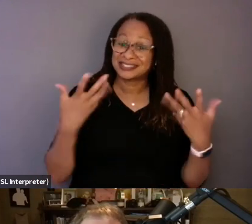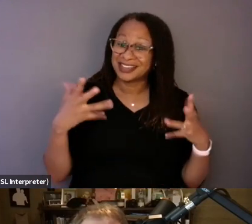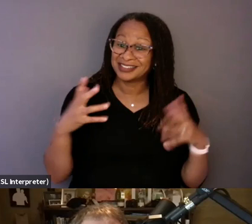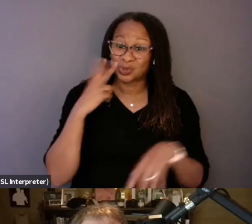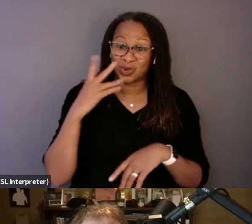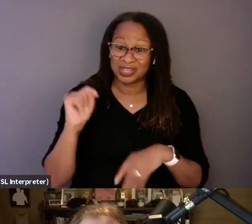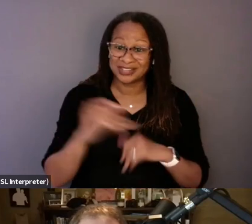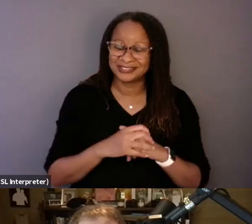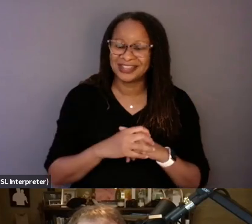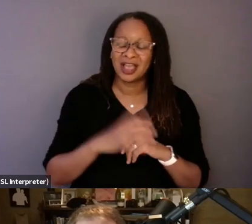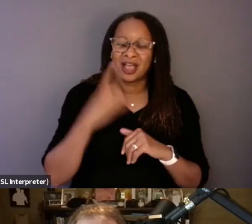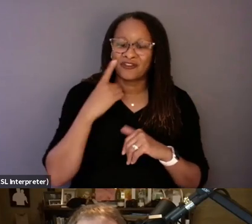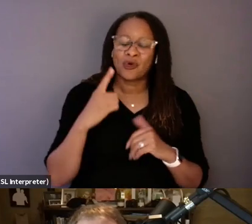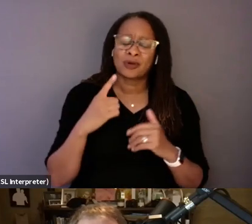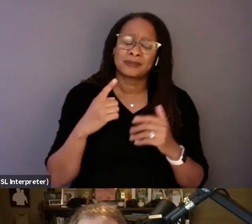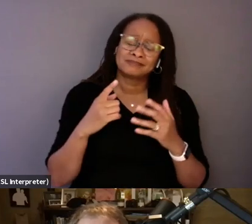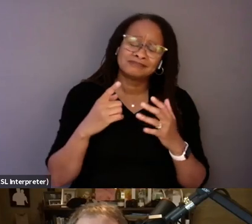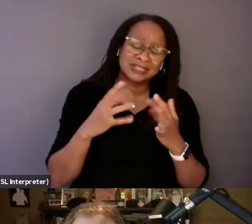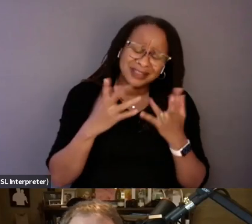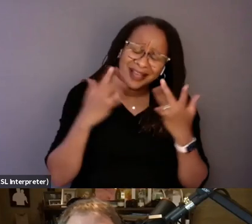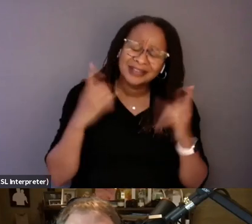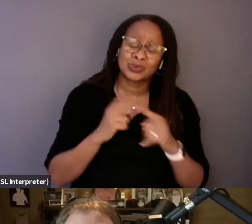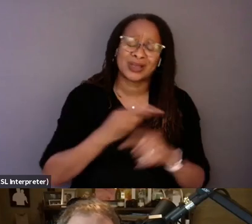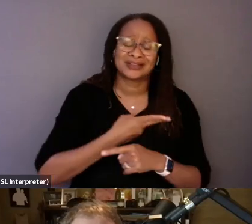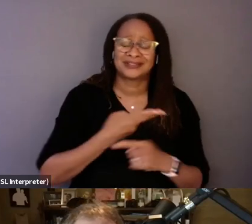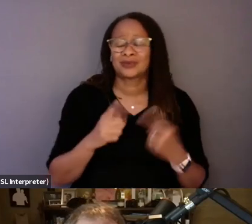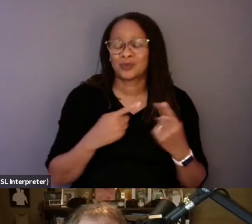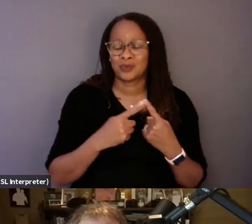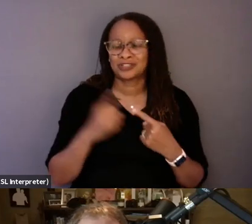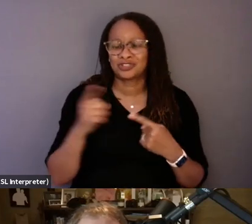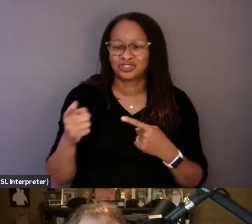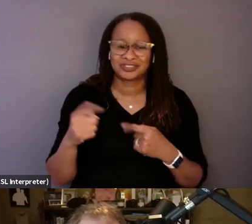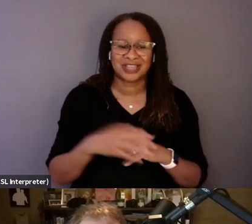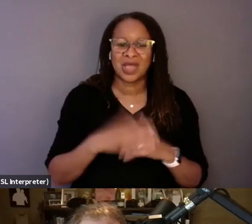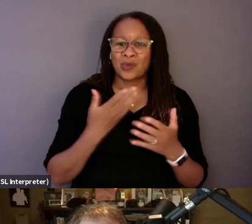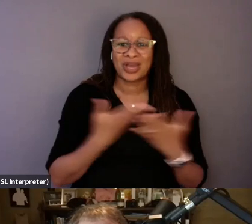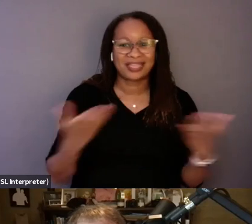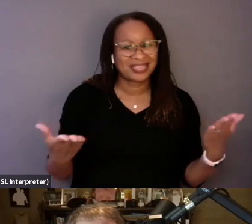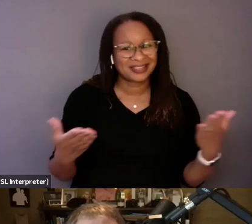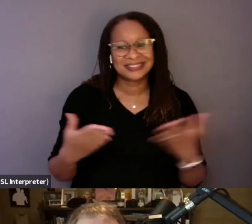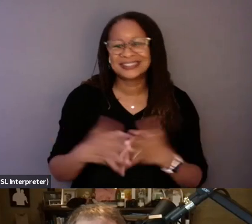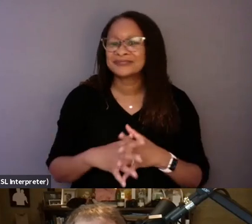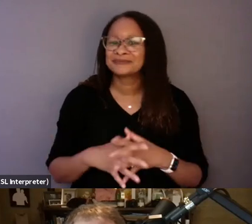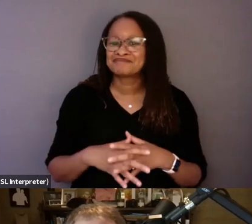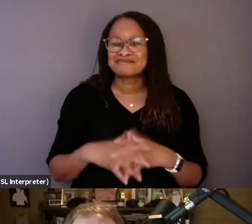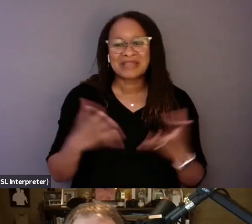for being kind to us when there were things that she might've done differently.